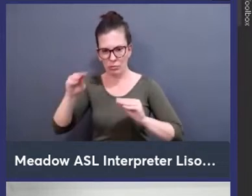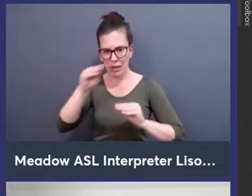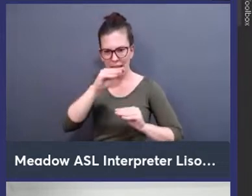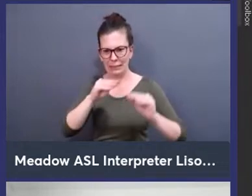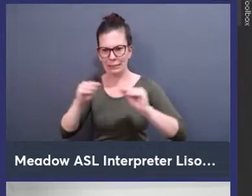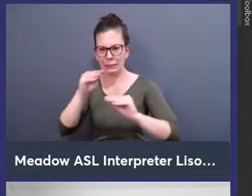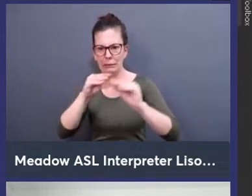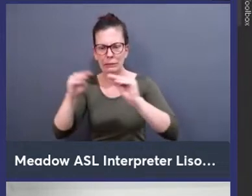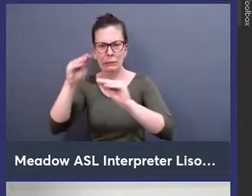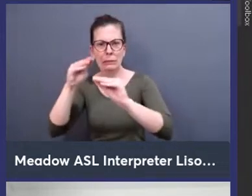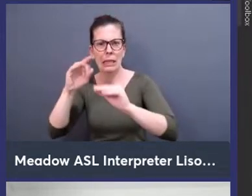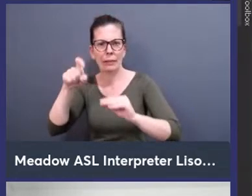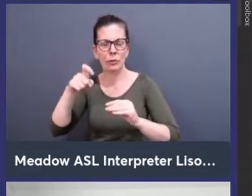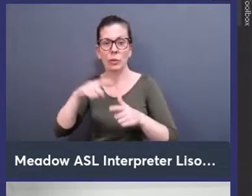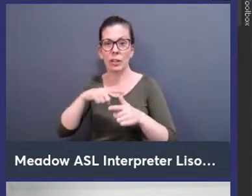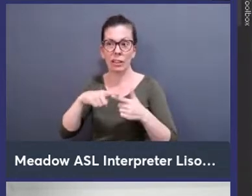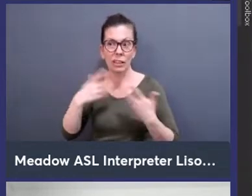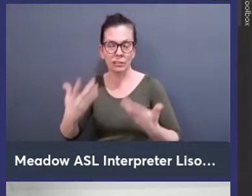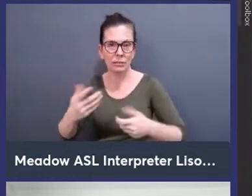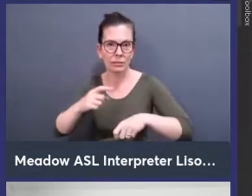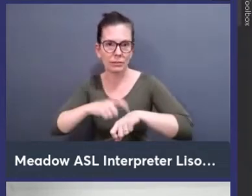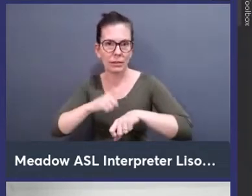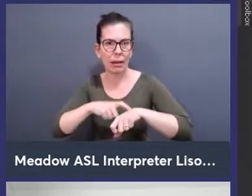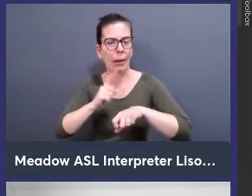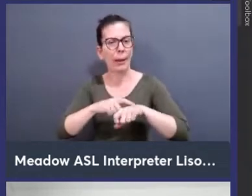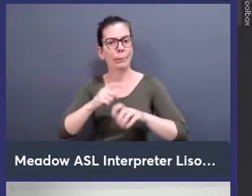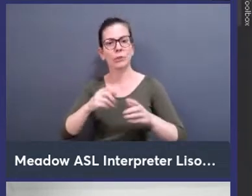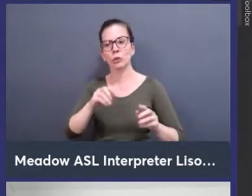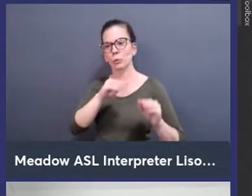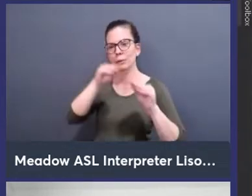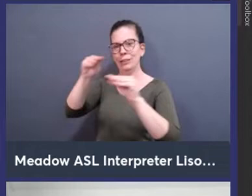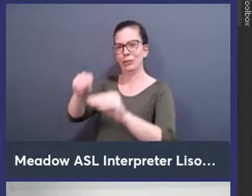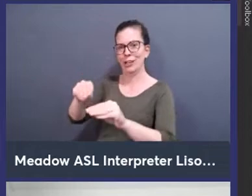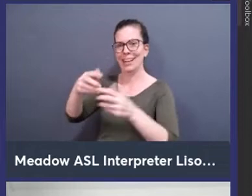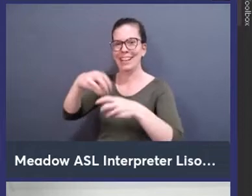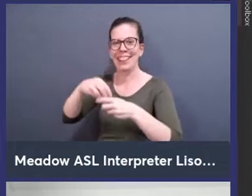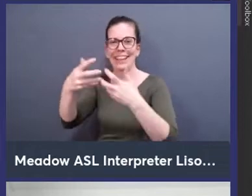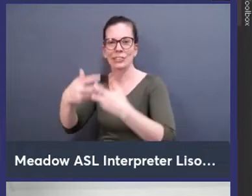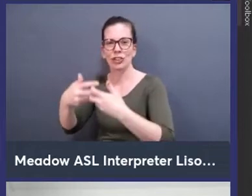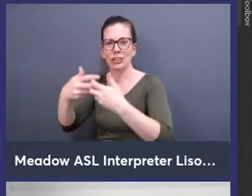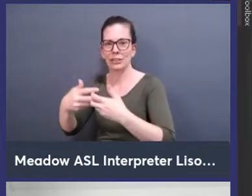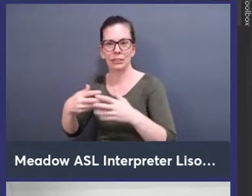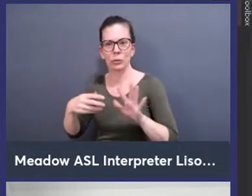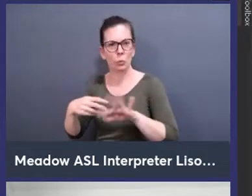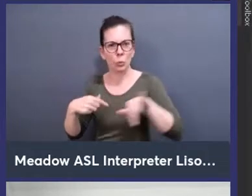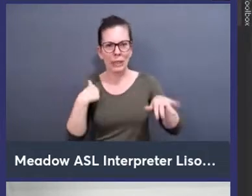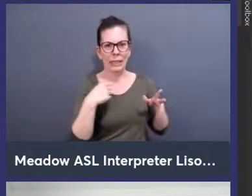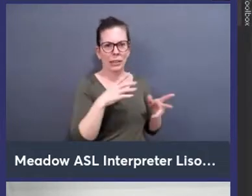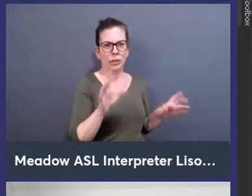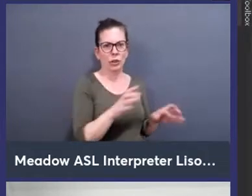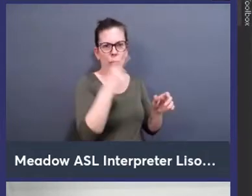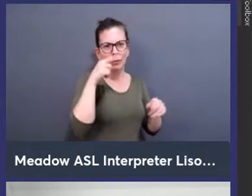putting it in just right, and then also spend time integrating this into the engine. We're taking all of this work out of it for game developers